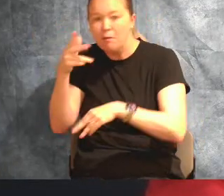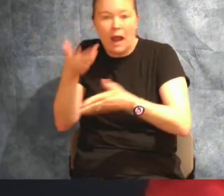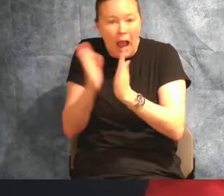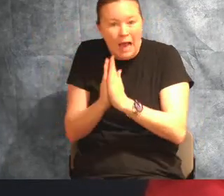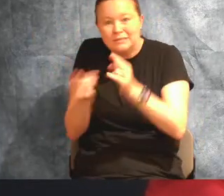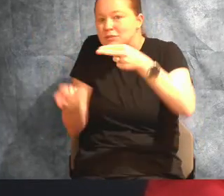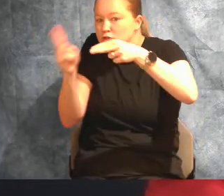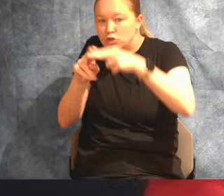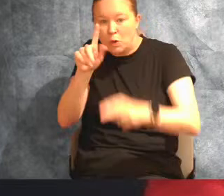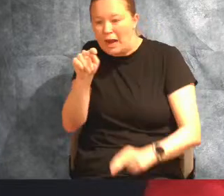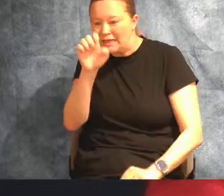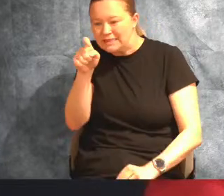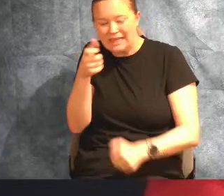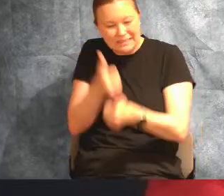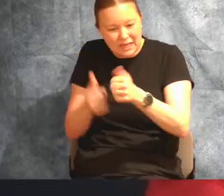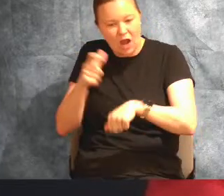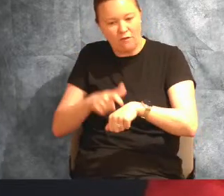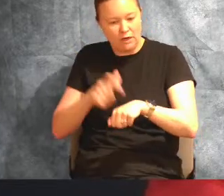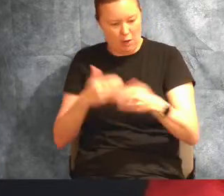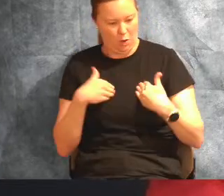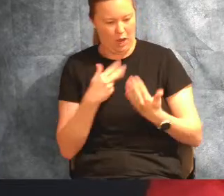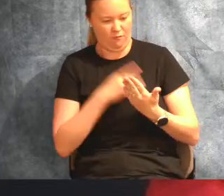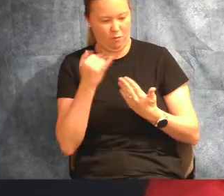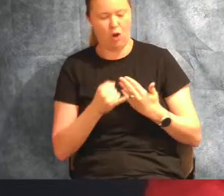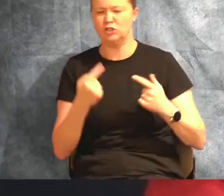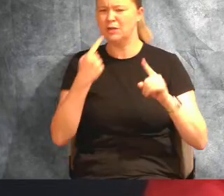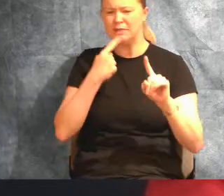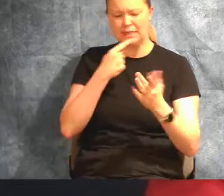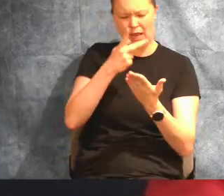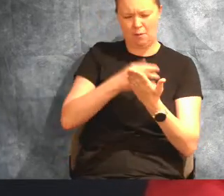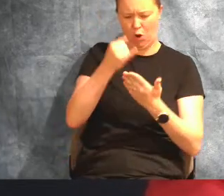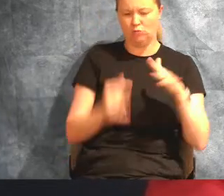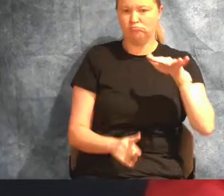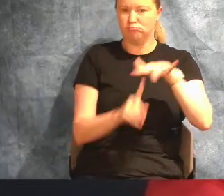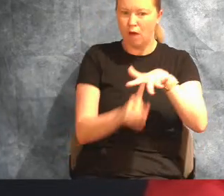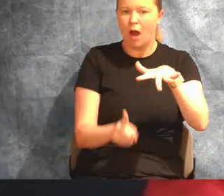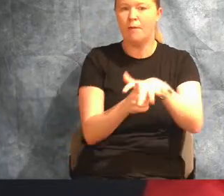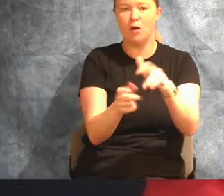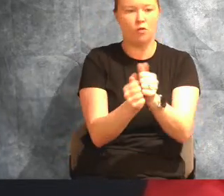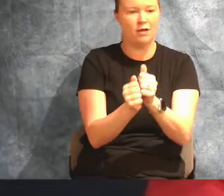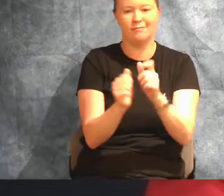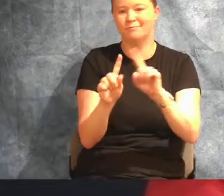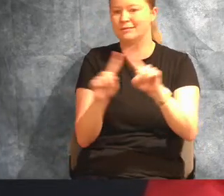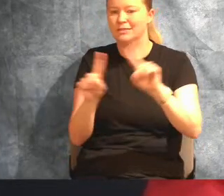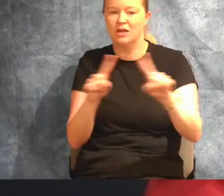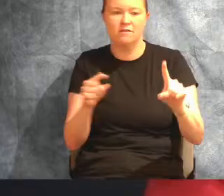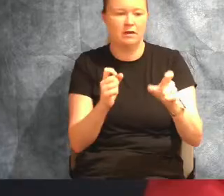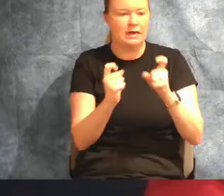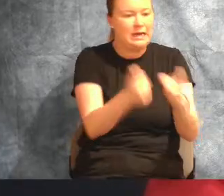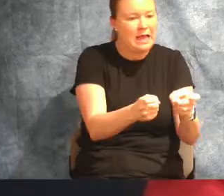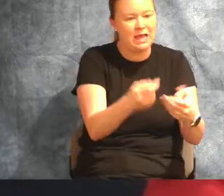time. There's a project when I'm seeing these projects pop up with all kind of gifts and money